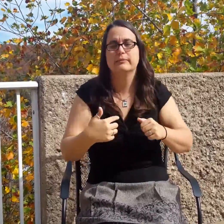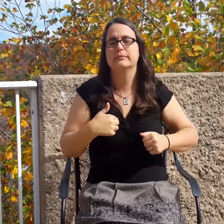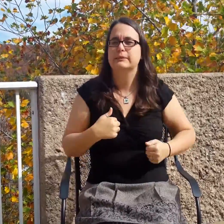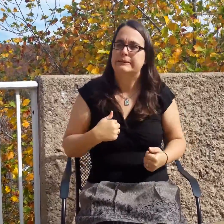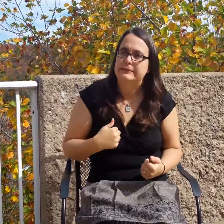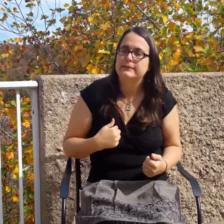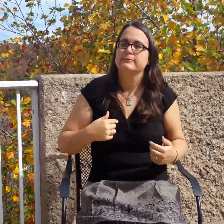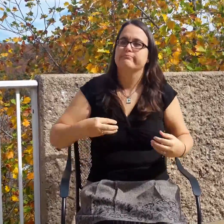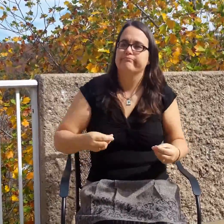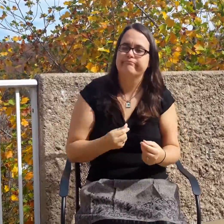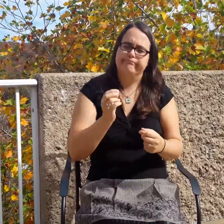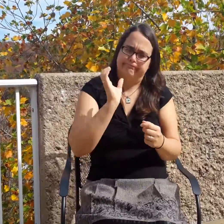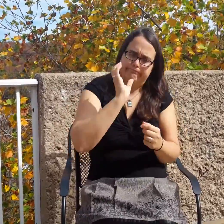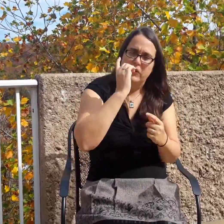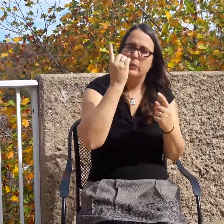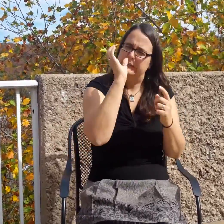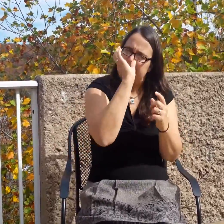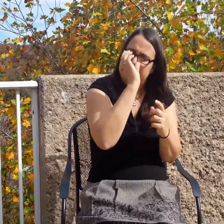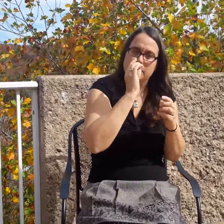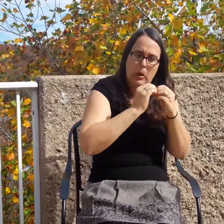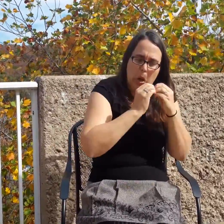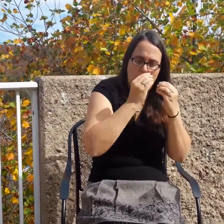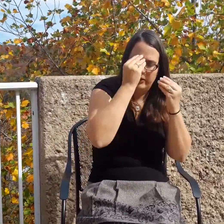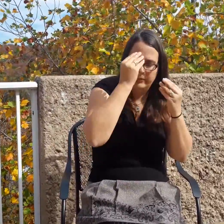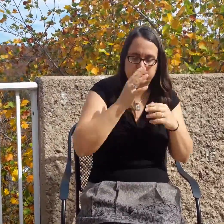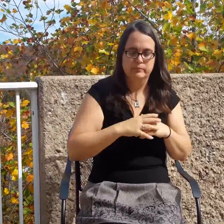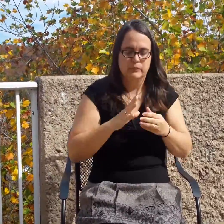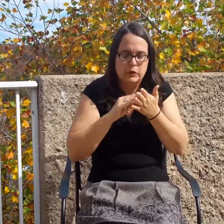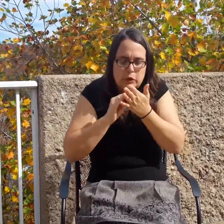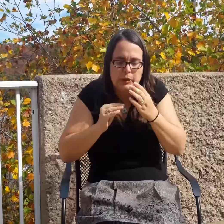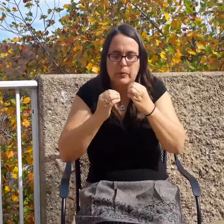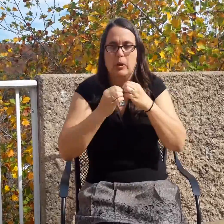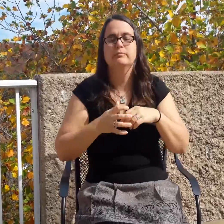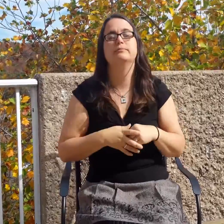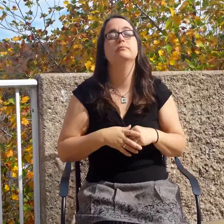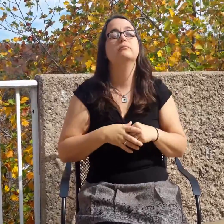And I would be left disappointed and always searching for more answers.